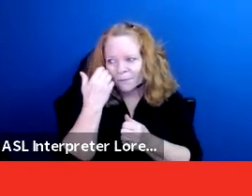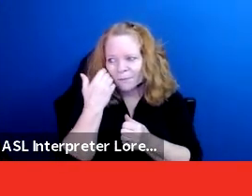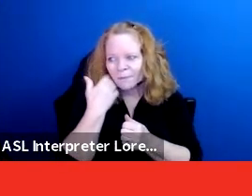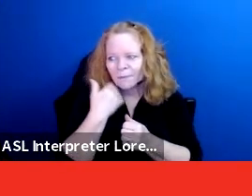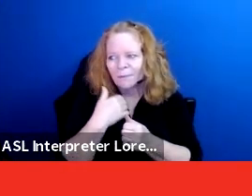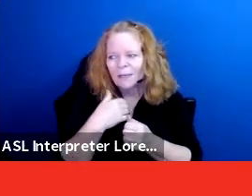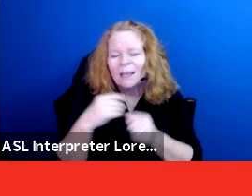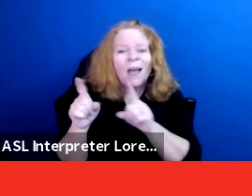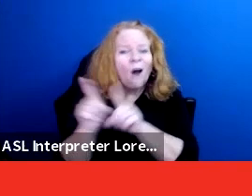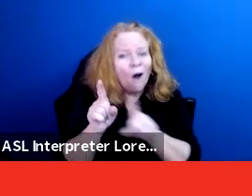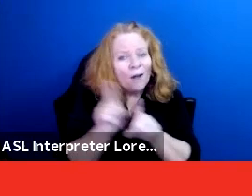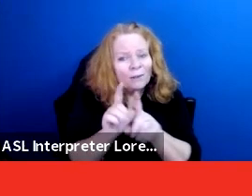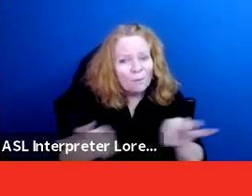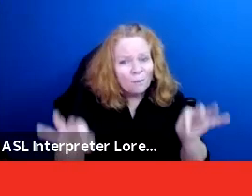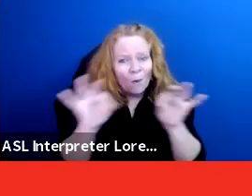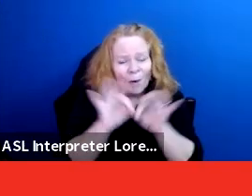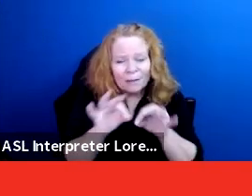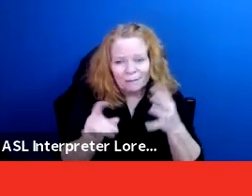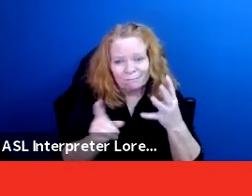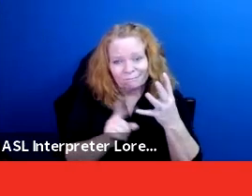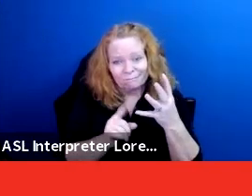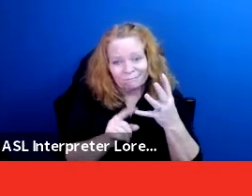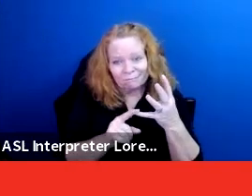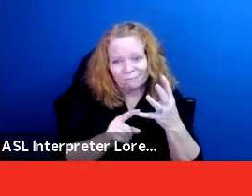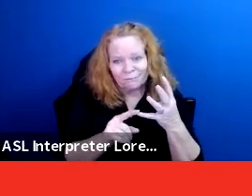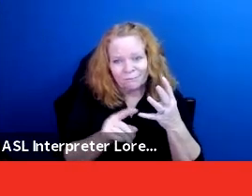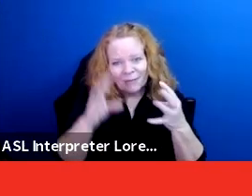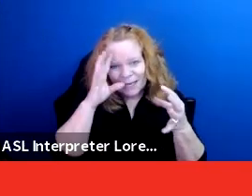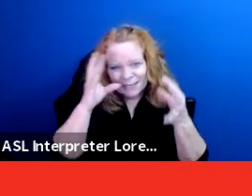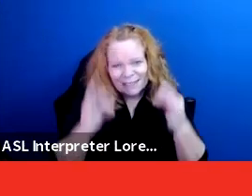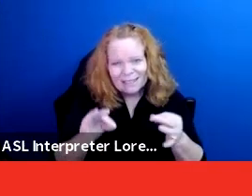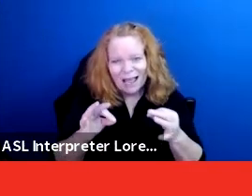important at this point to decide where you're going to first implement this project because